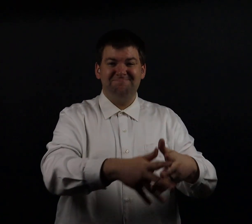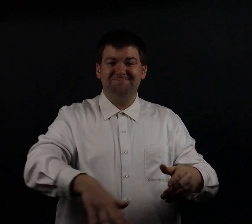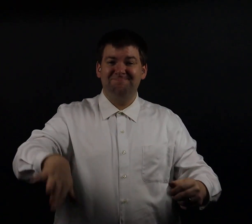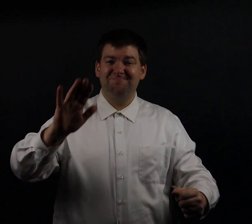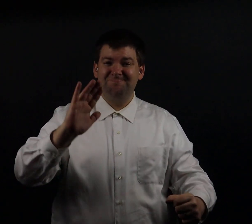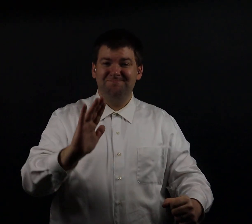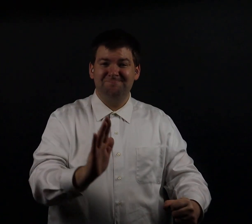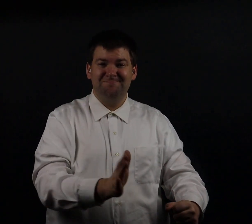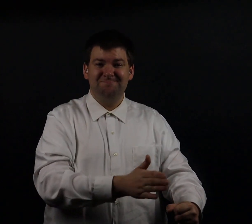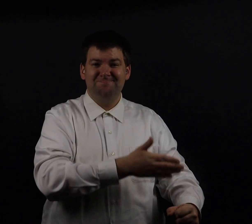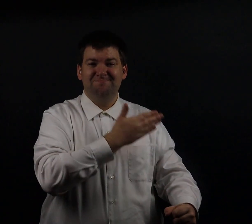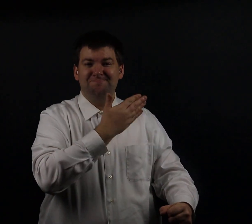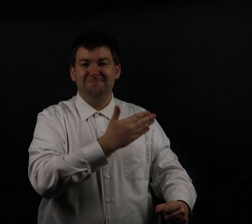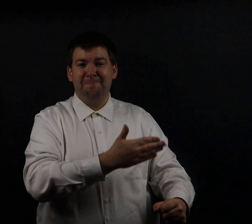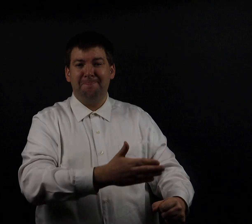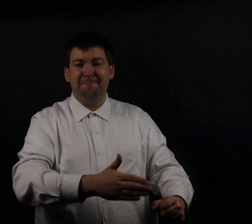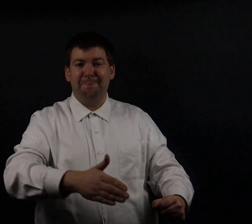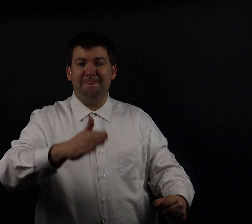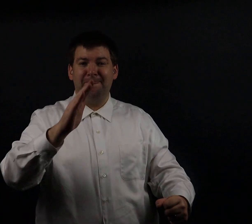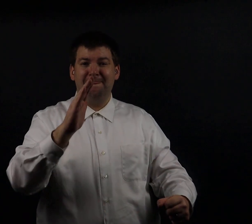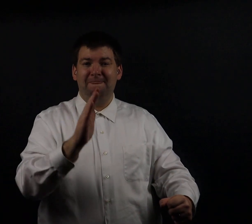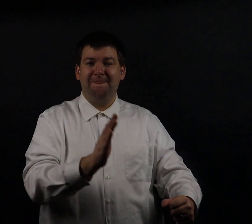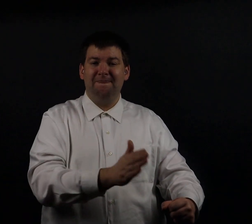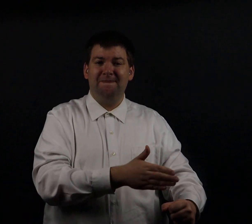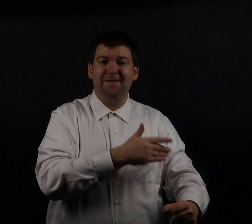Music Playing